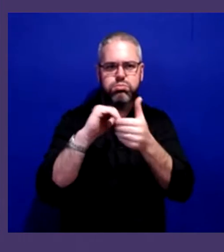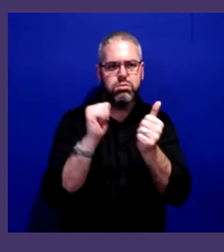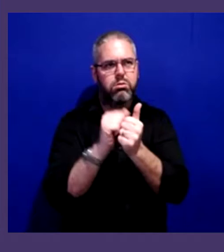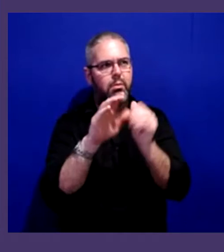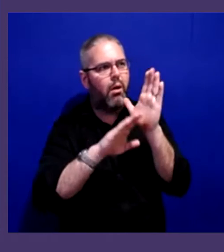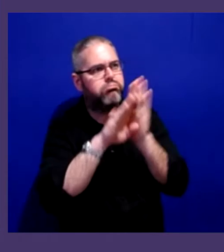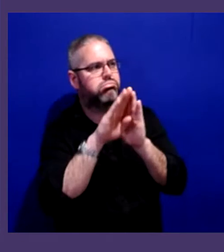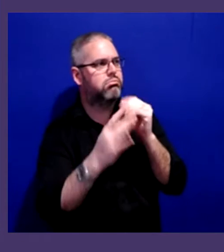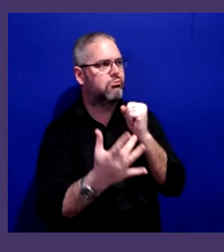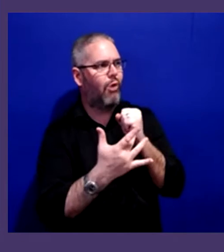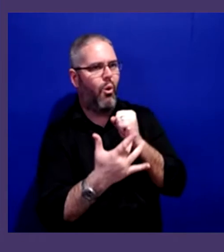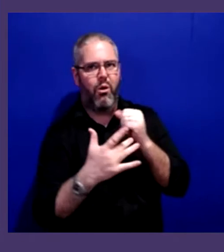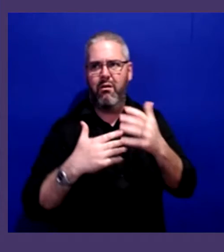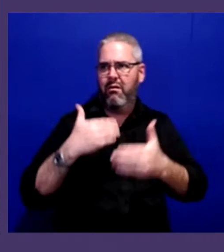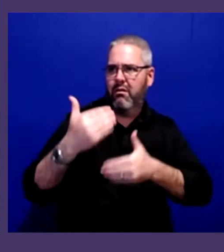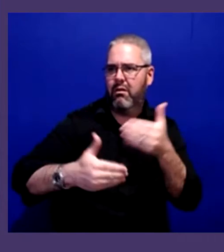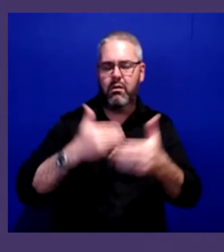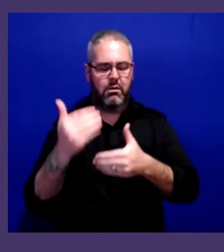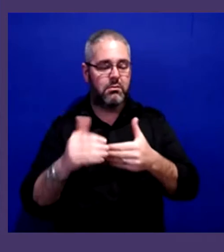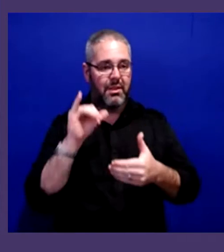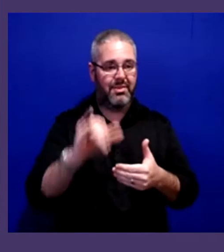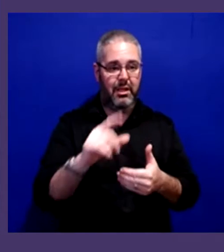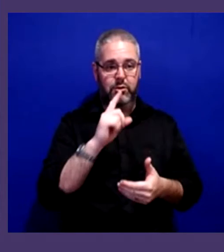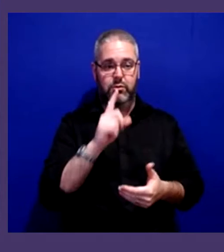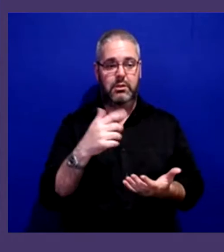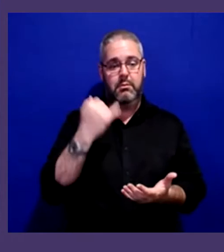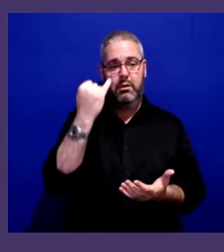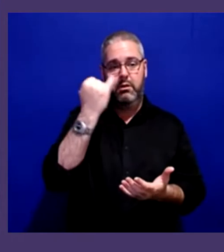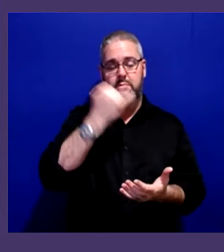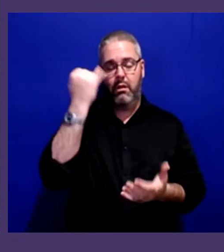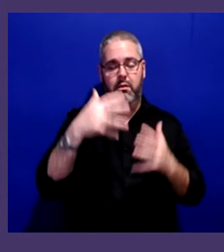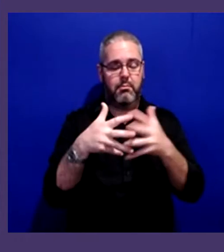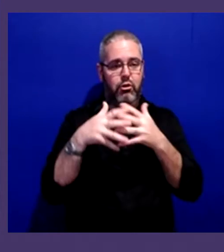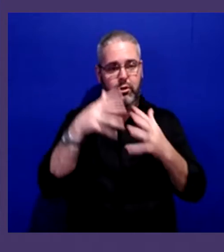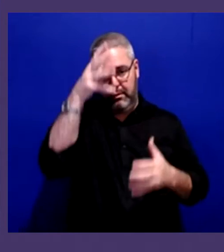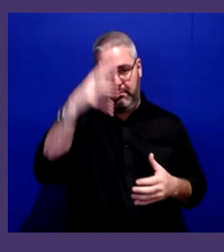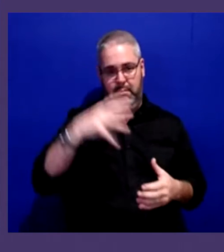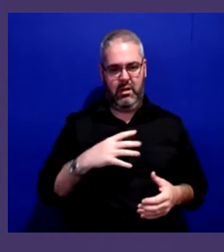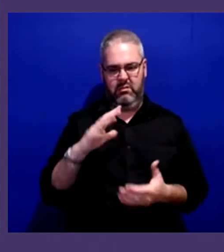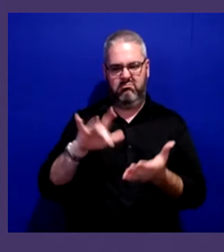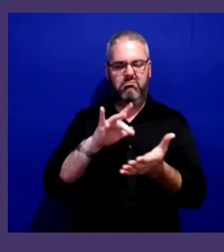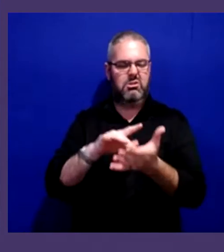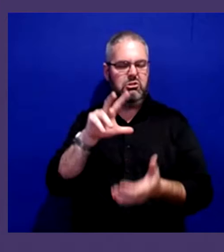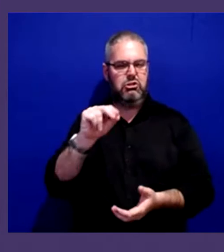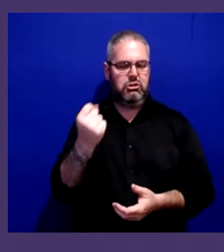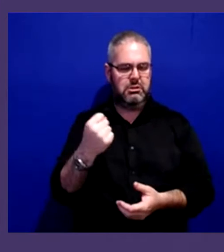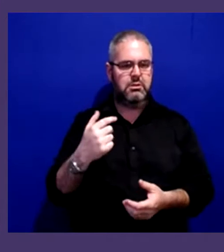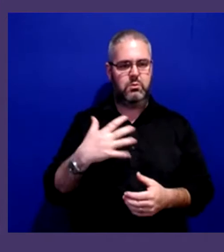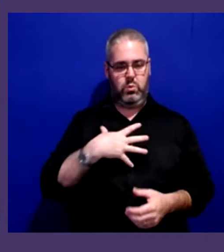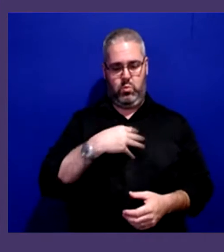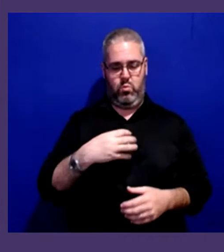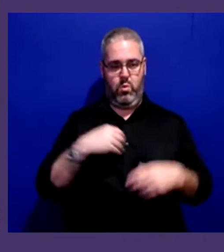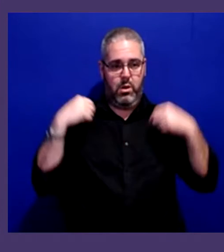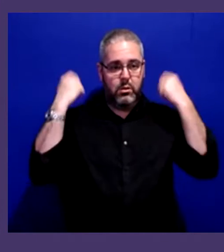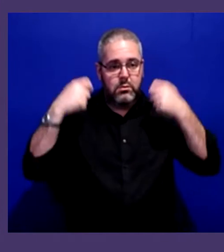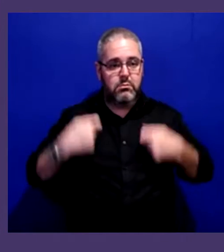I'm an Italian American man in his mid 30s, and I'm wearing a white sweater and my pronouns are he, him.